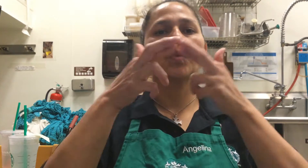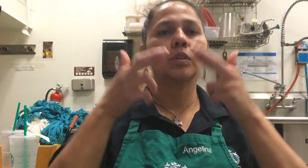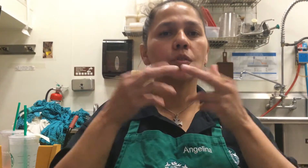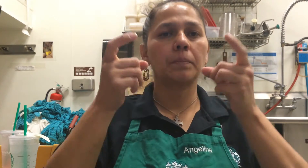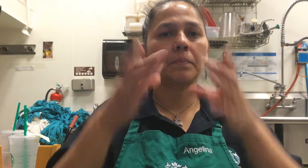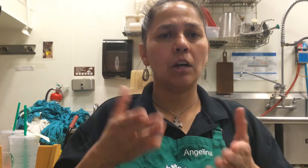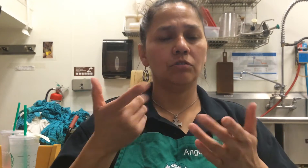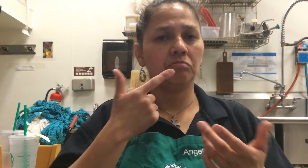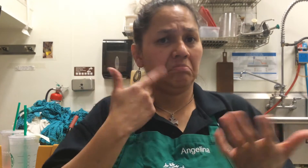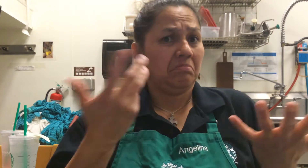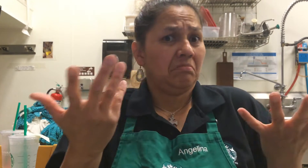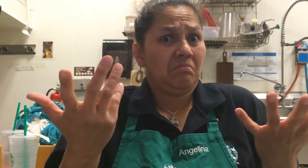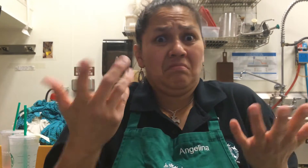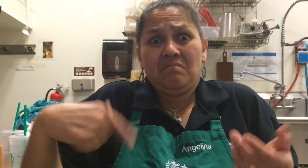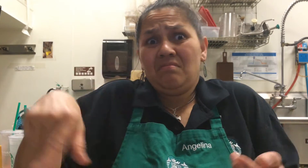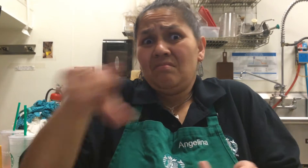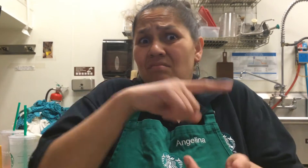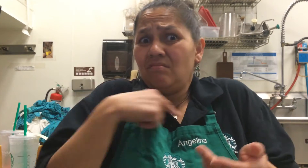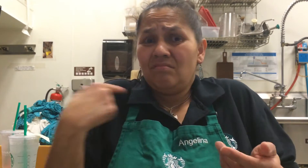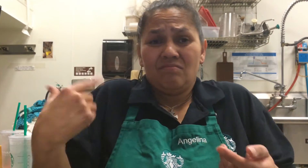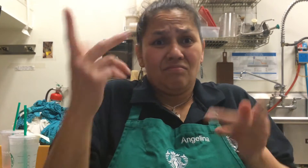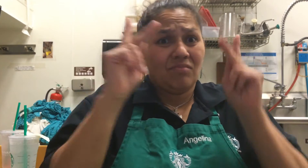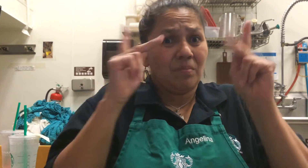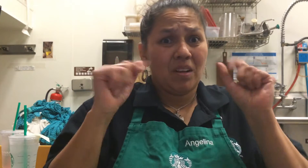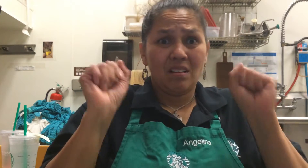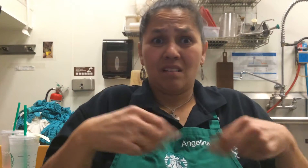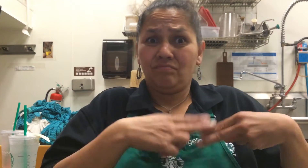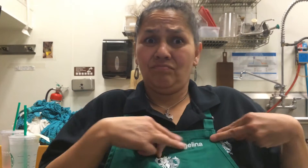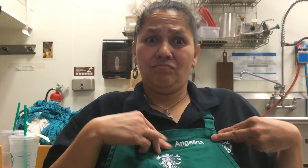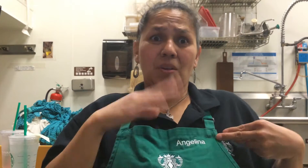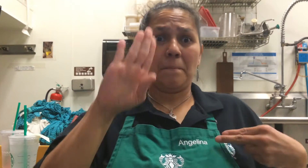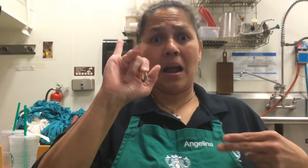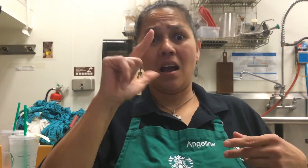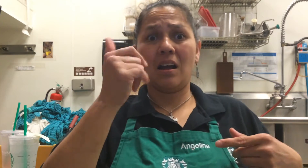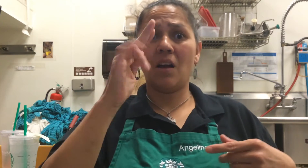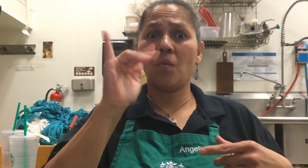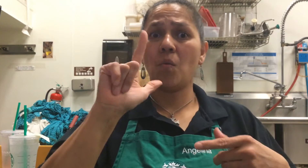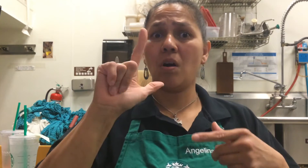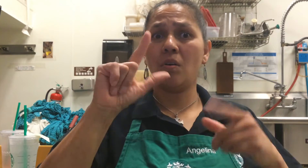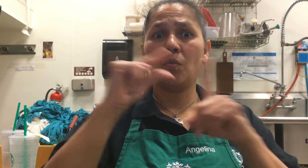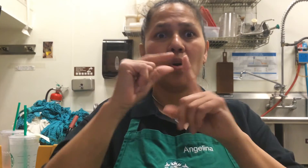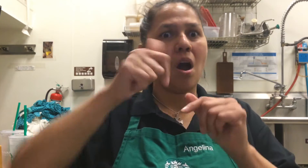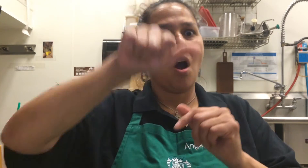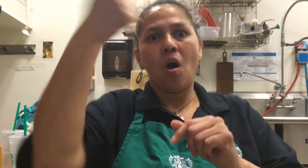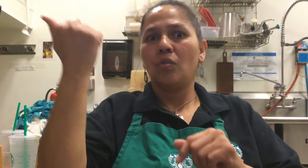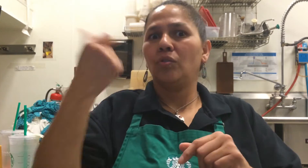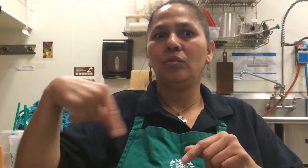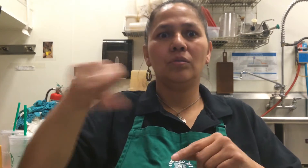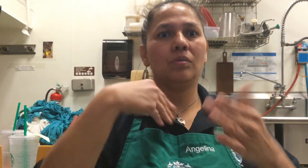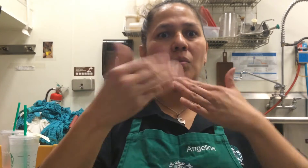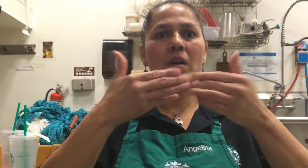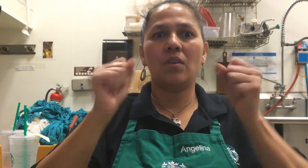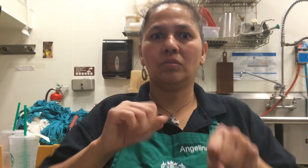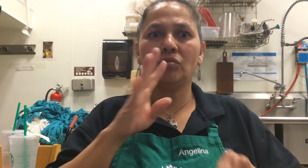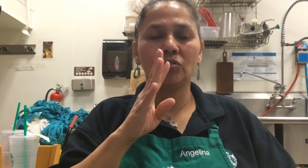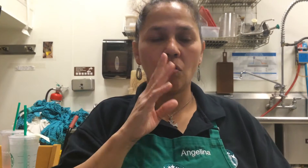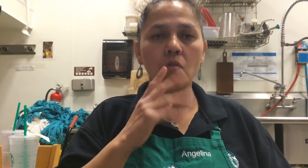Regional Manager supported the concept of partners wearing bilingual languages on the name badge.